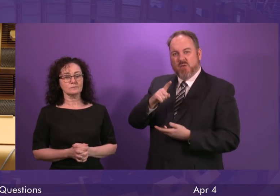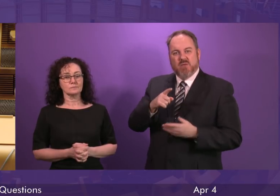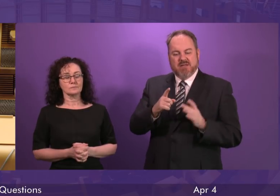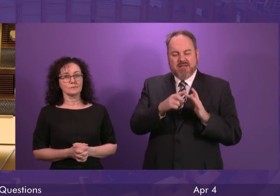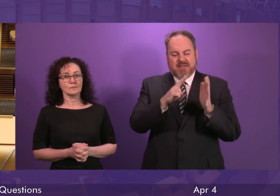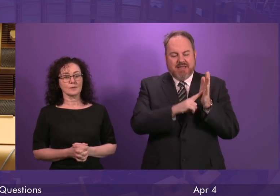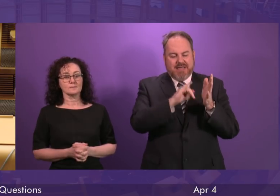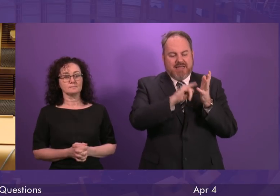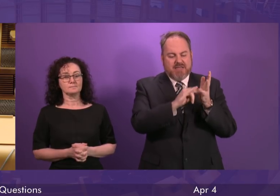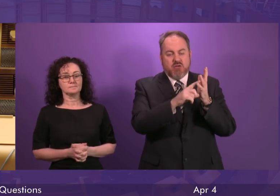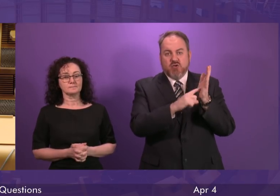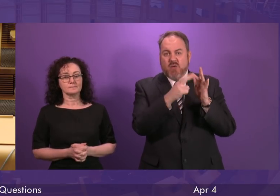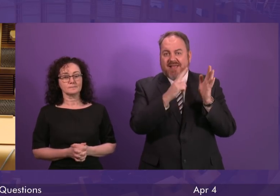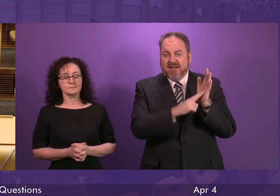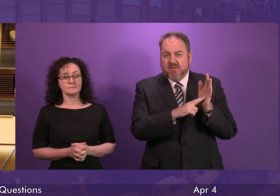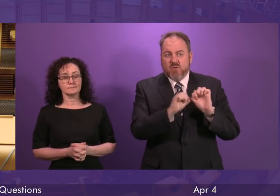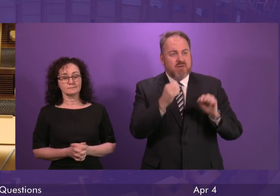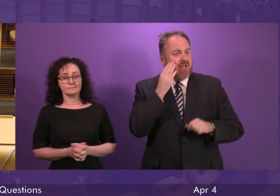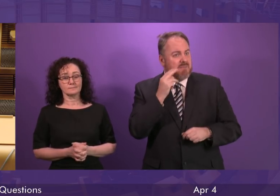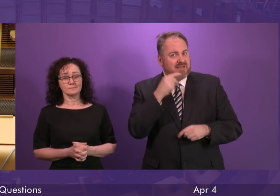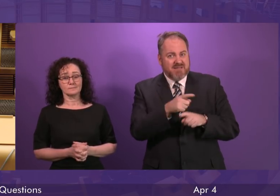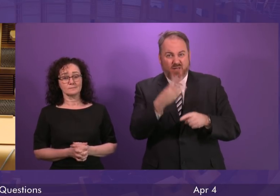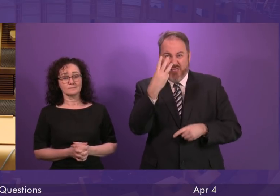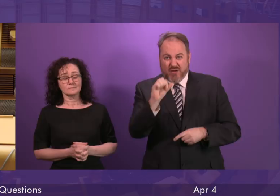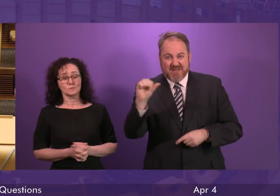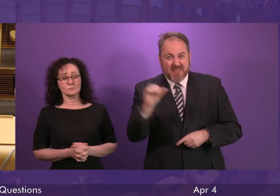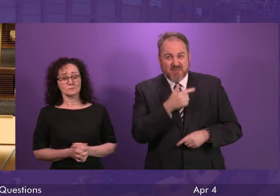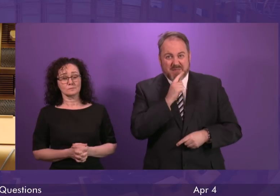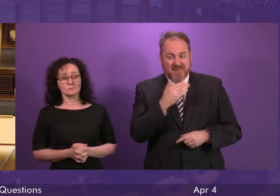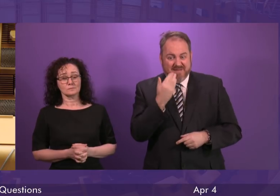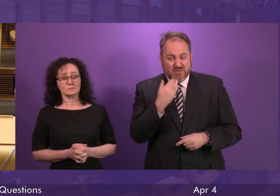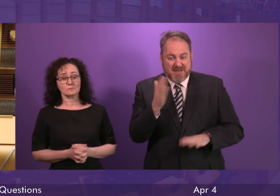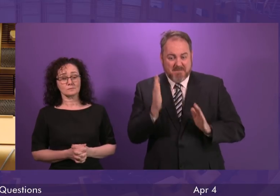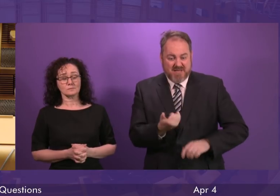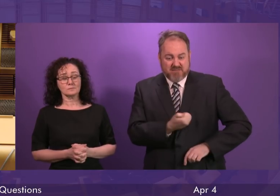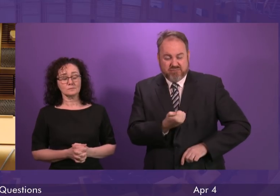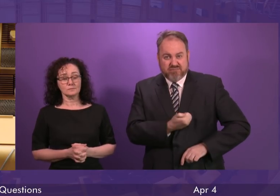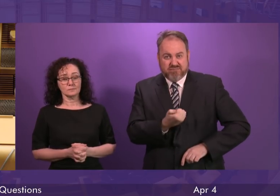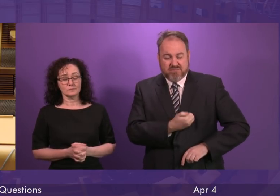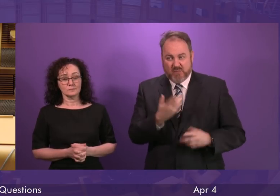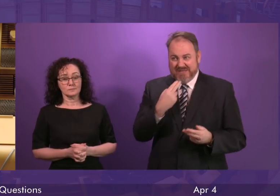such as insulin, which more than 30,000 people in Scotland rely on every day. Can the First